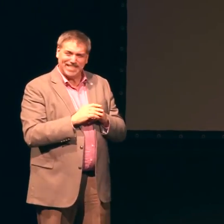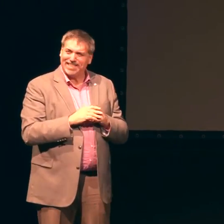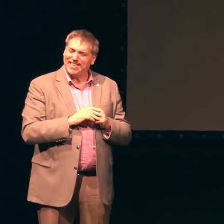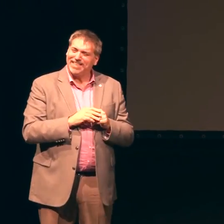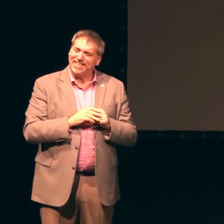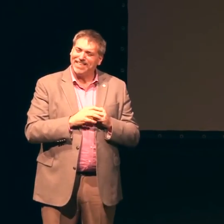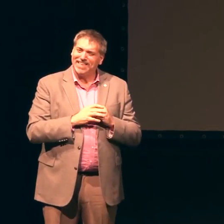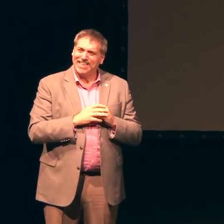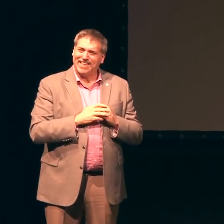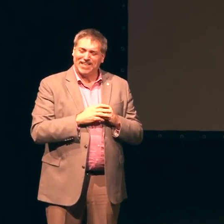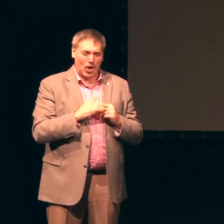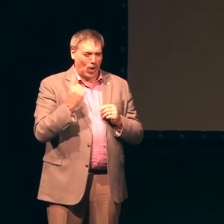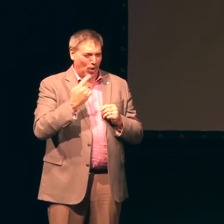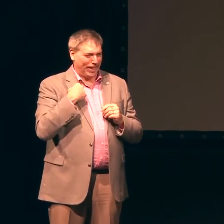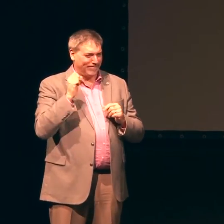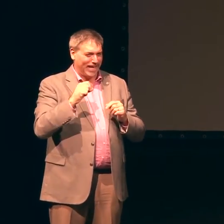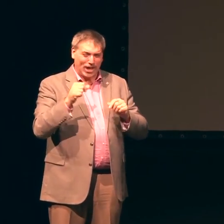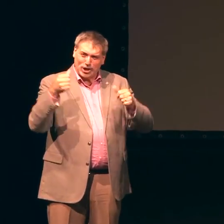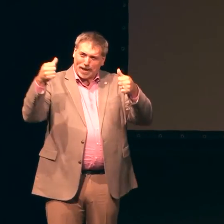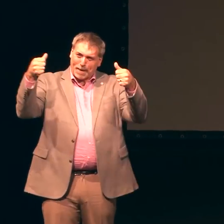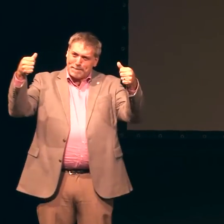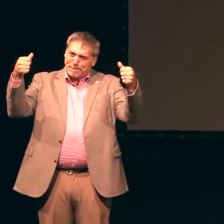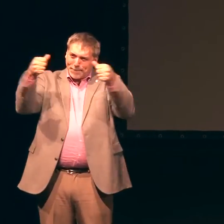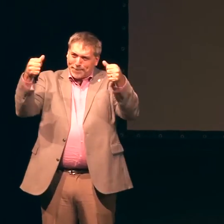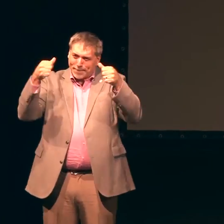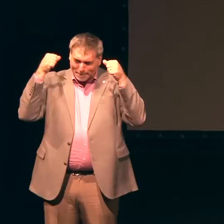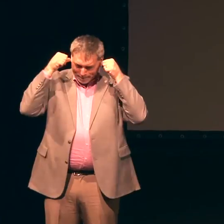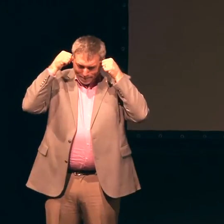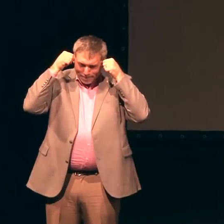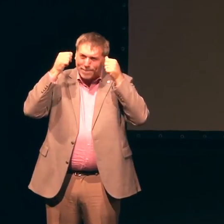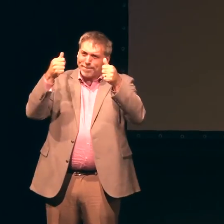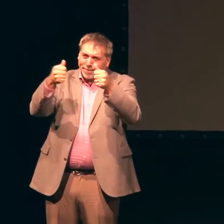of course, it hurts our business. If I could